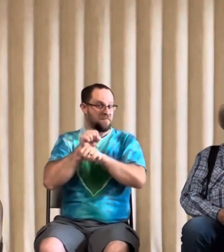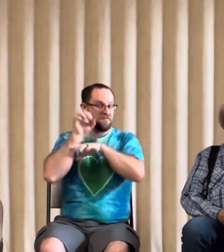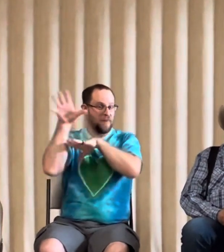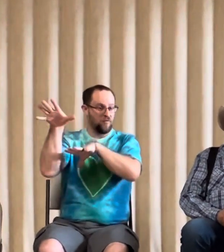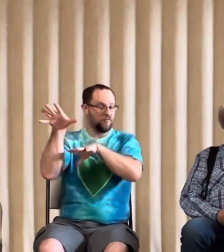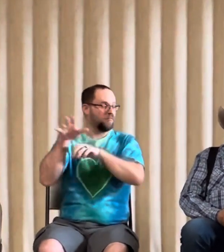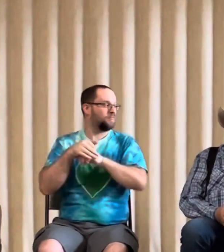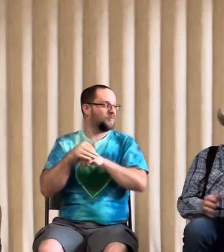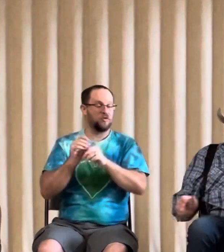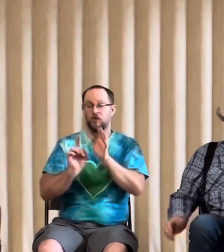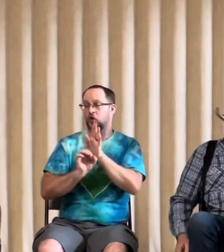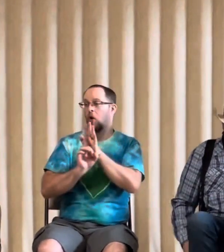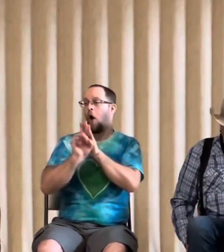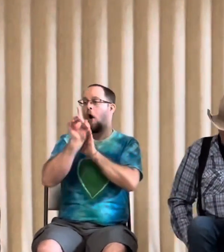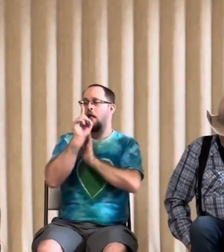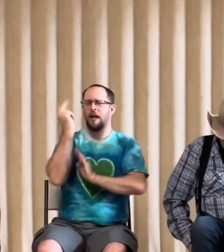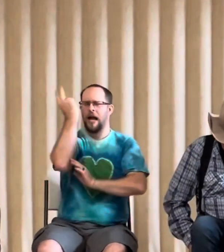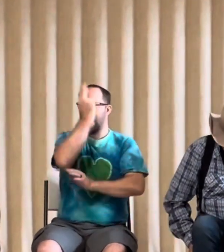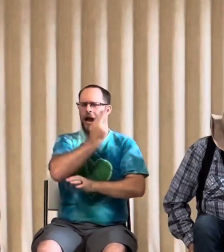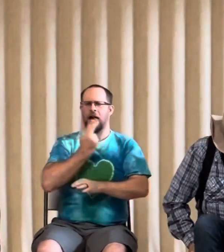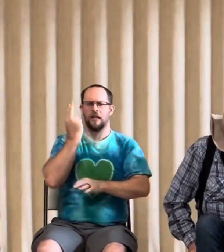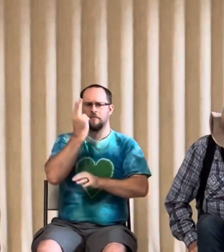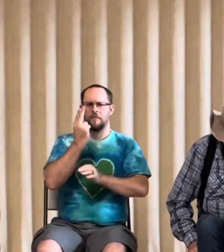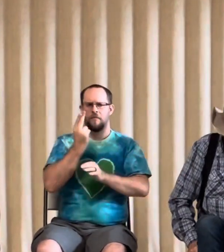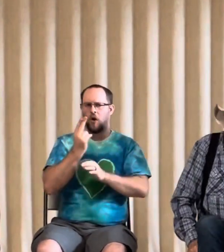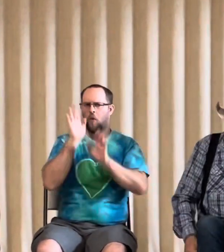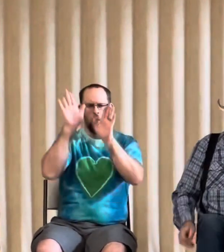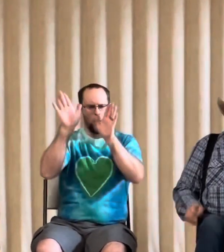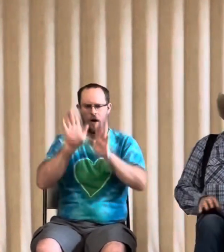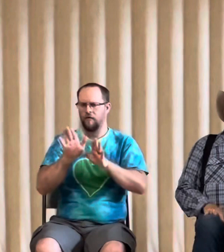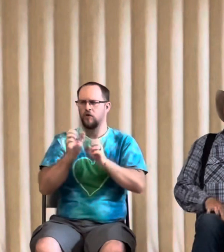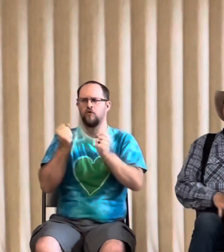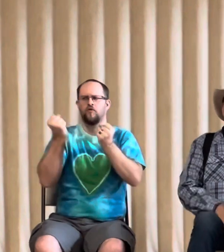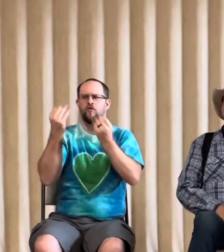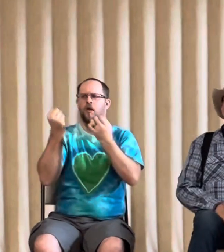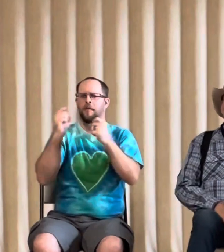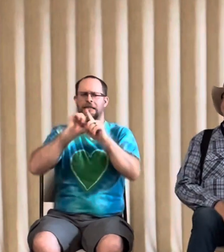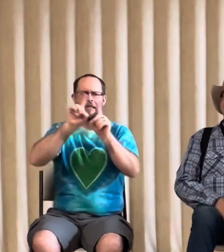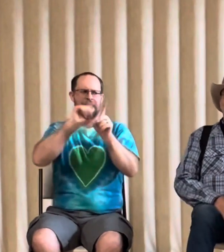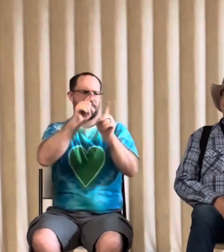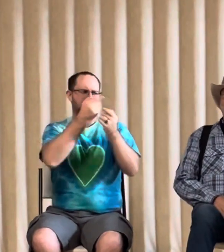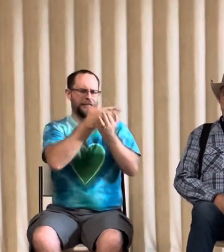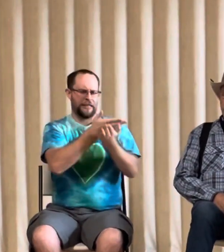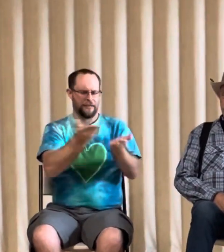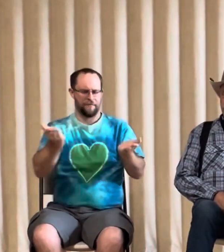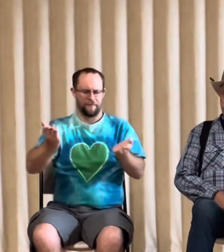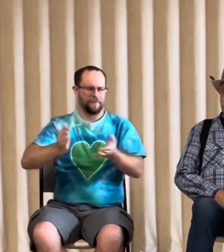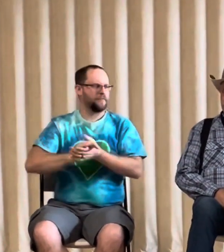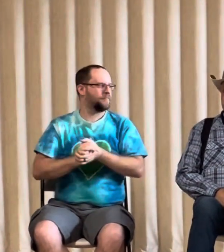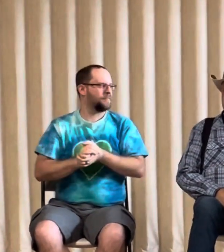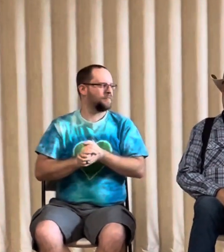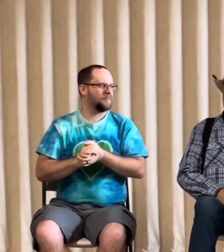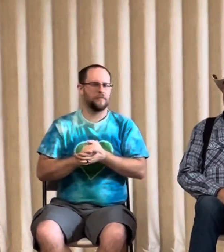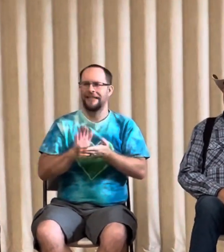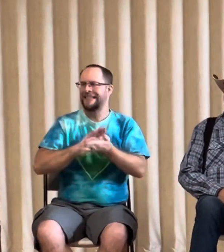"He was tall and handsome and excellent at so many things. Tidiness was not one of